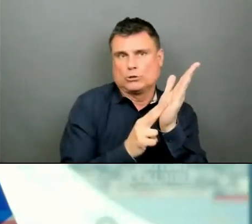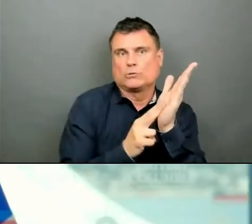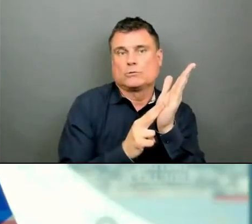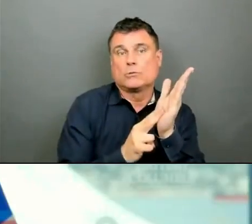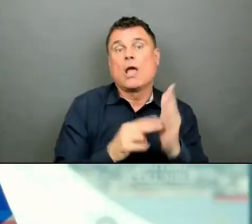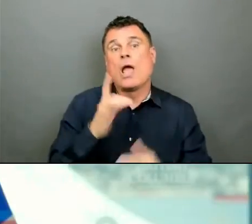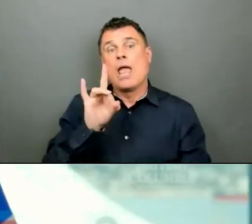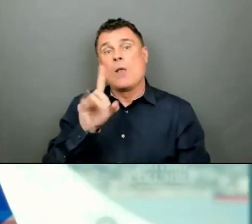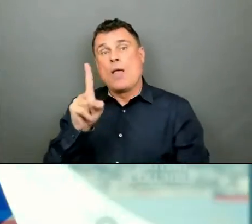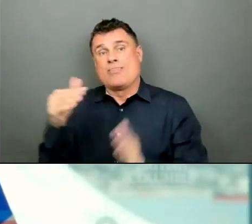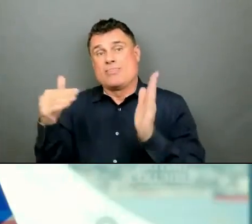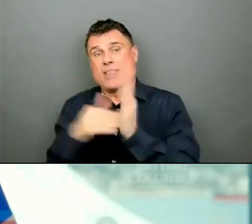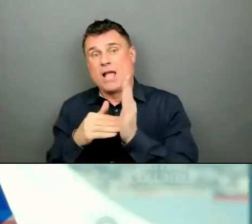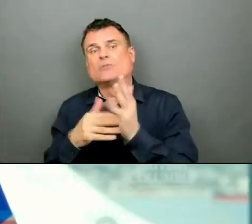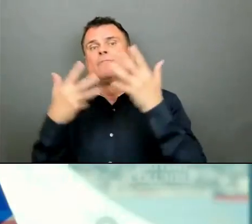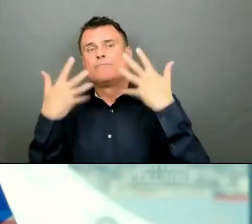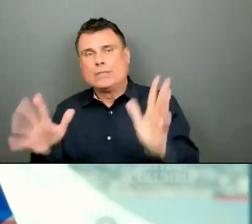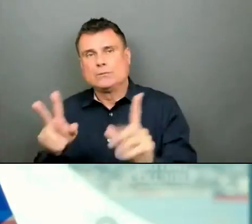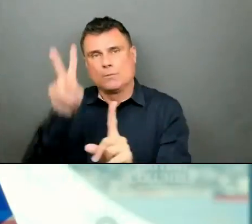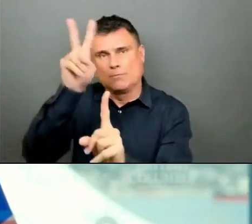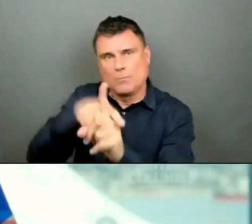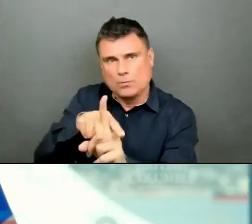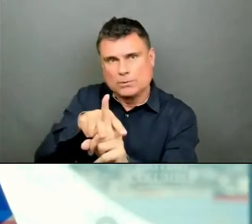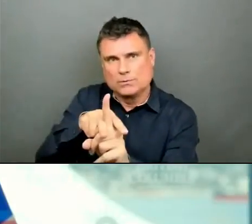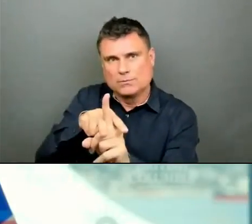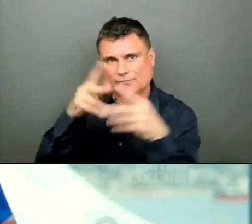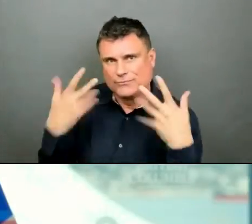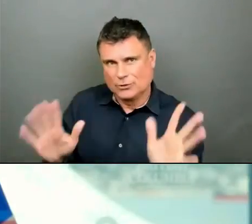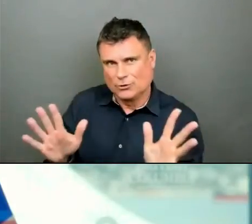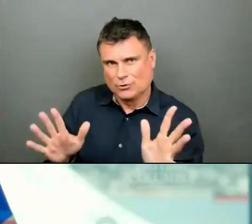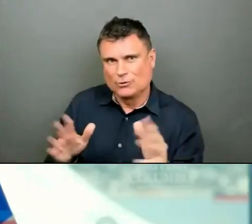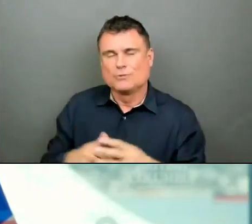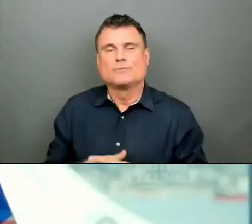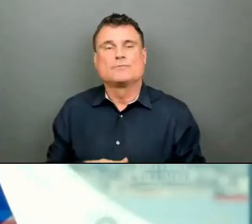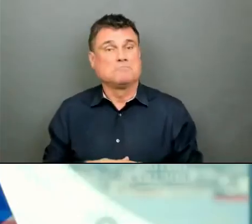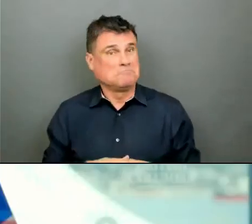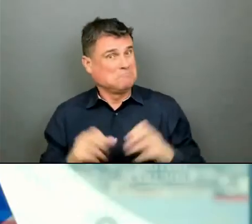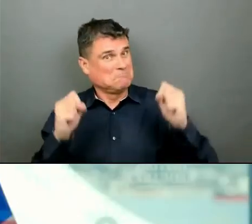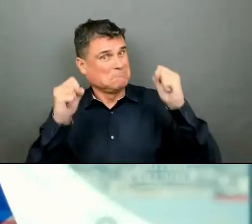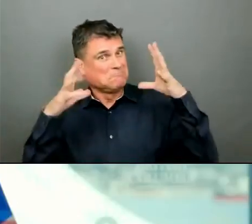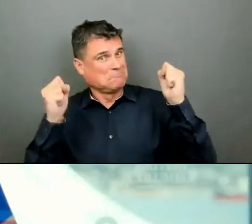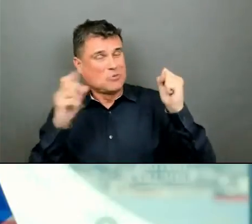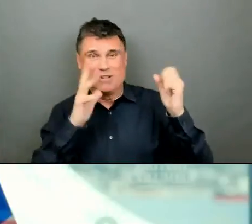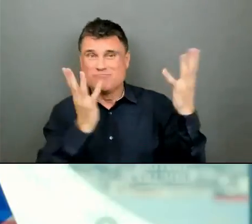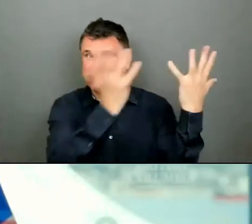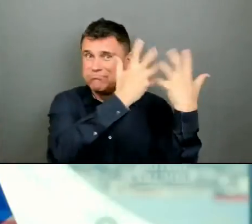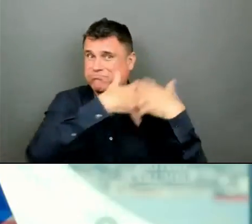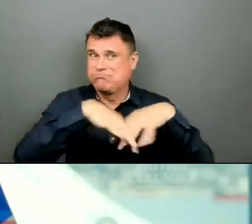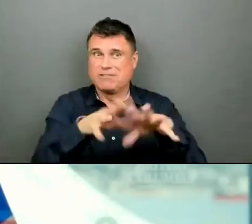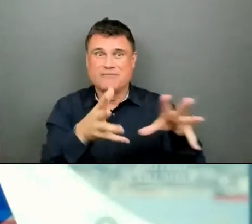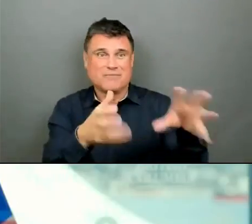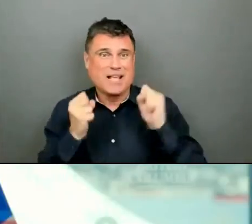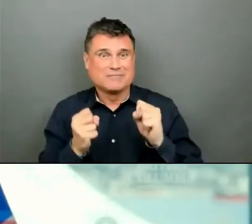using the system. This is an extraordinary response from the public with every person vaccinated, we're all safer.